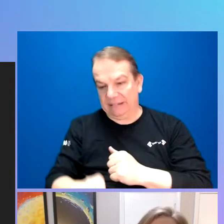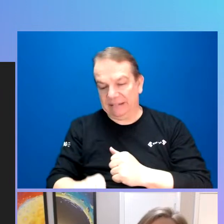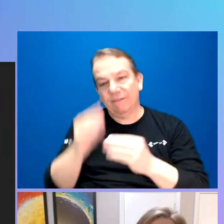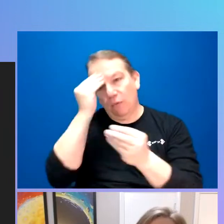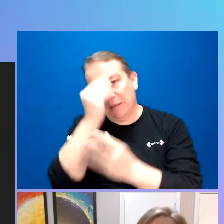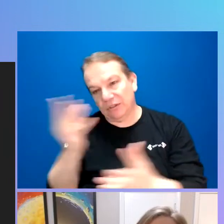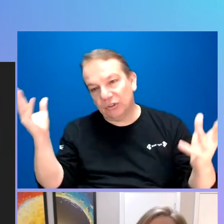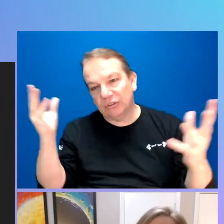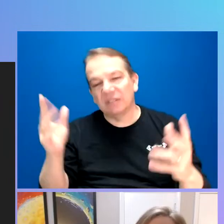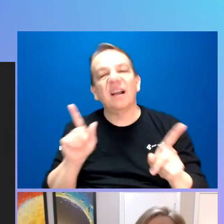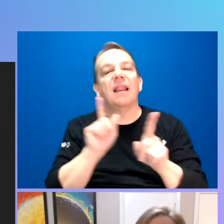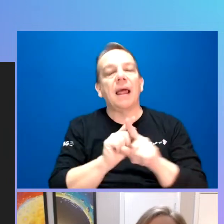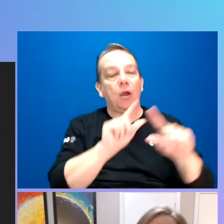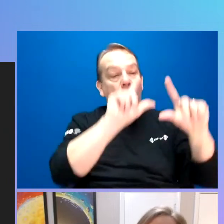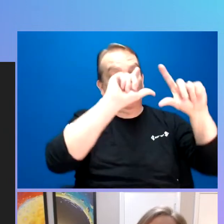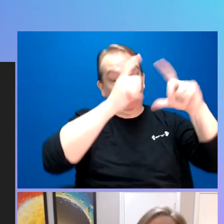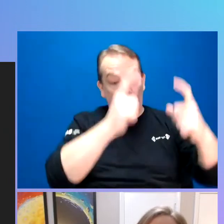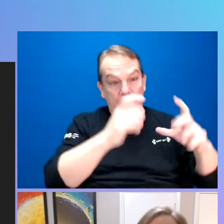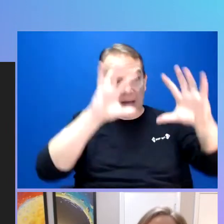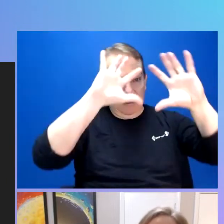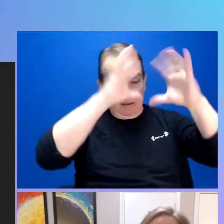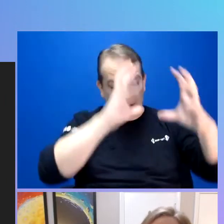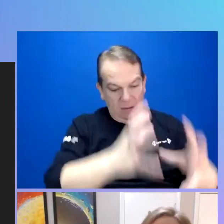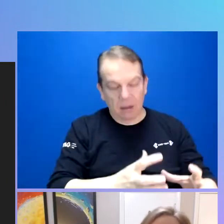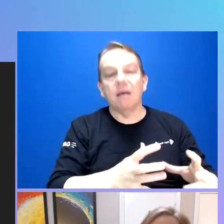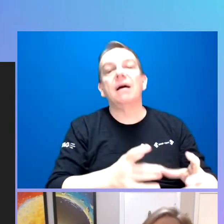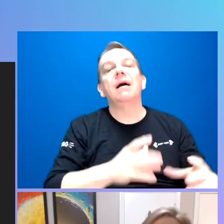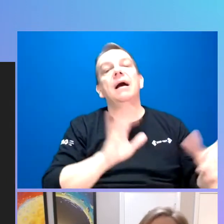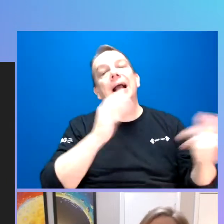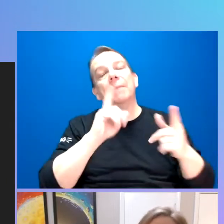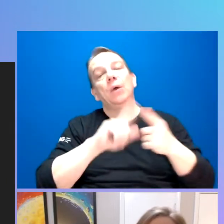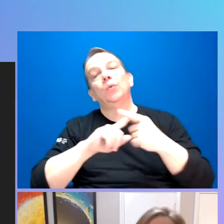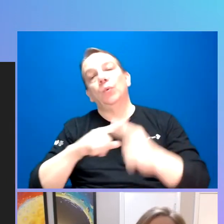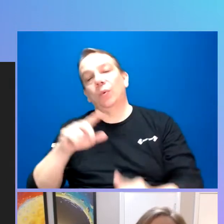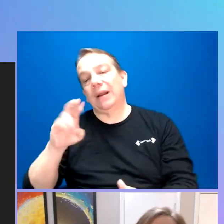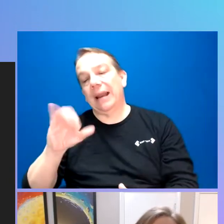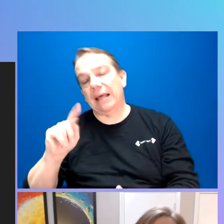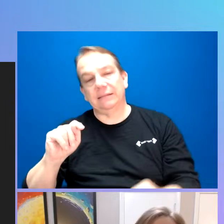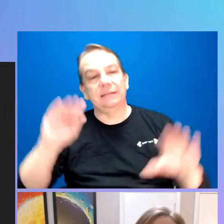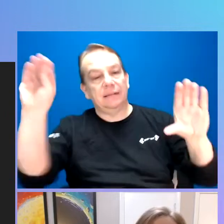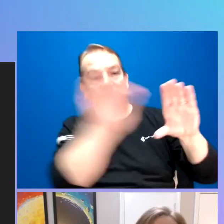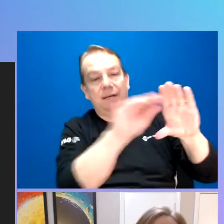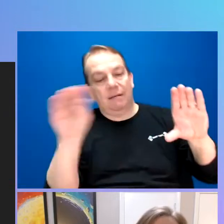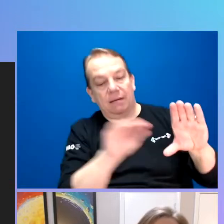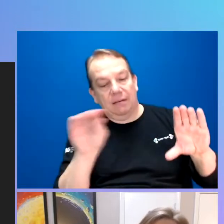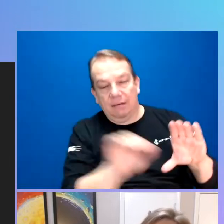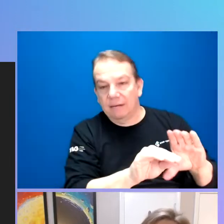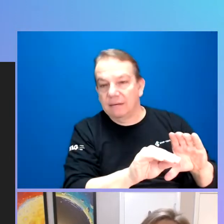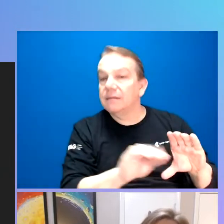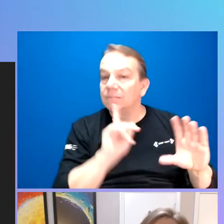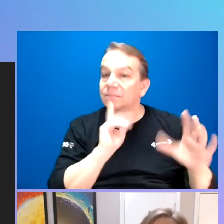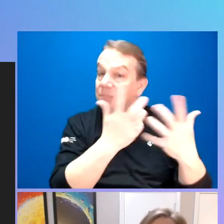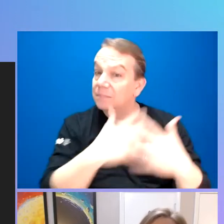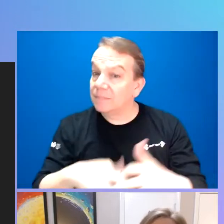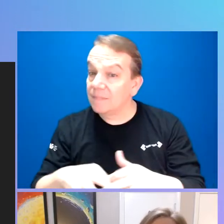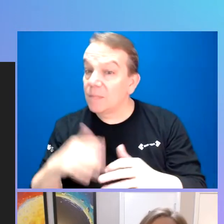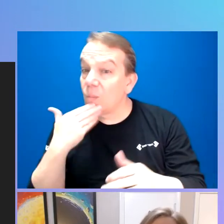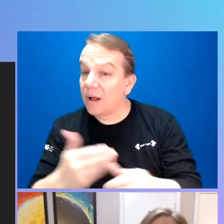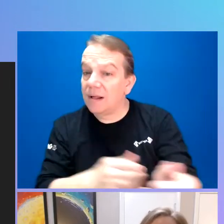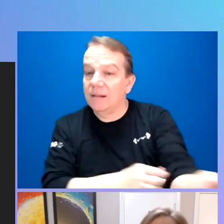together in a way that's creating a coded relationship between the items. And sometimes these relationships communicate